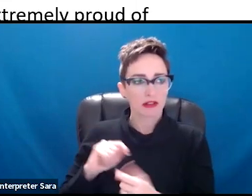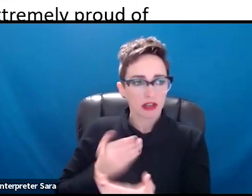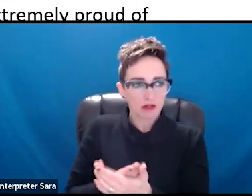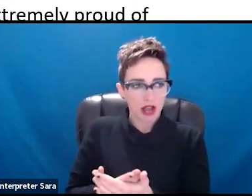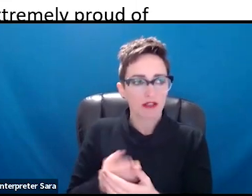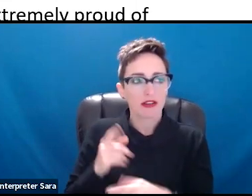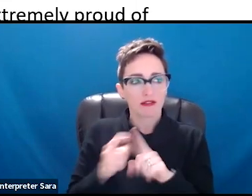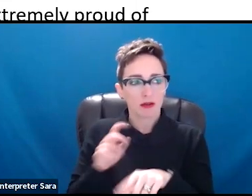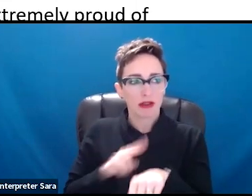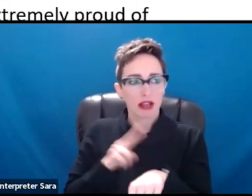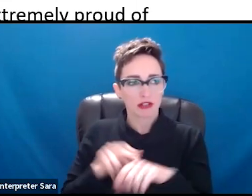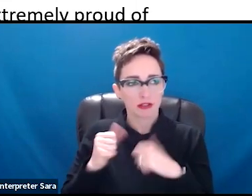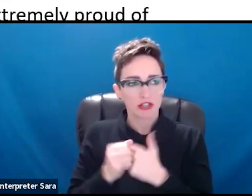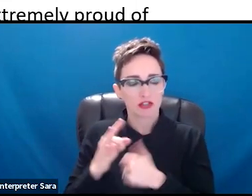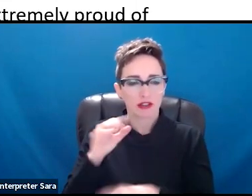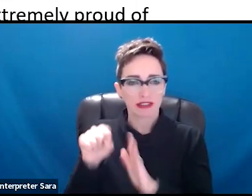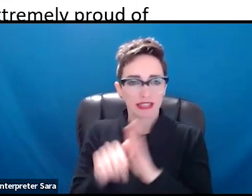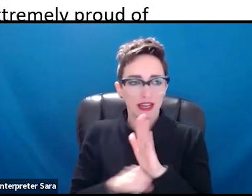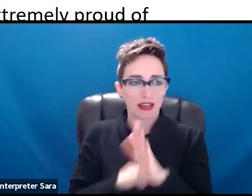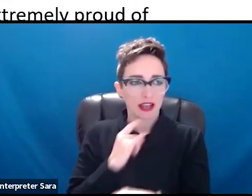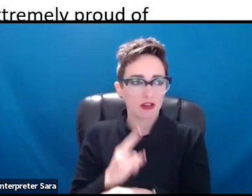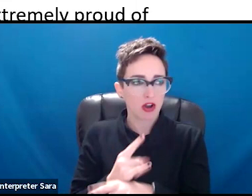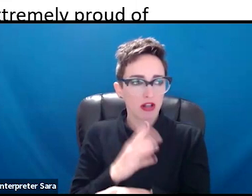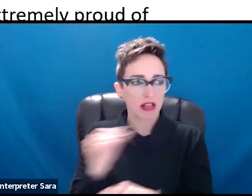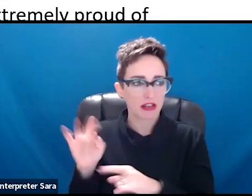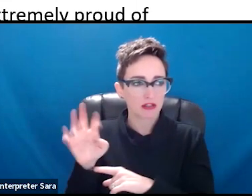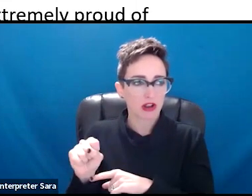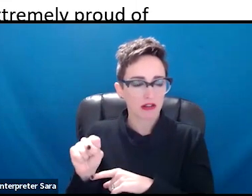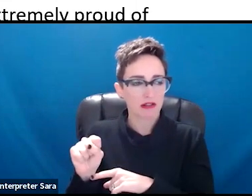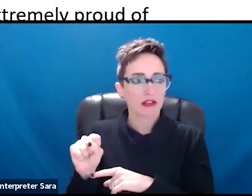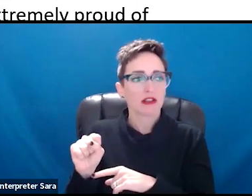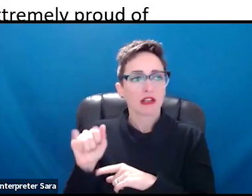Associate. Robert Benson served as Associate Director of Governmental Relations